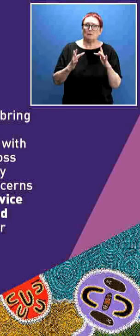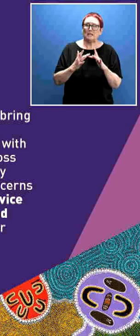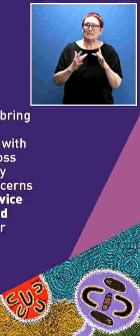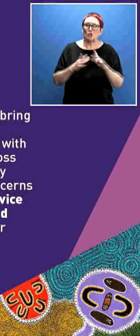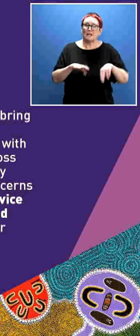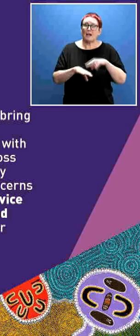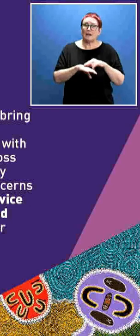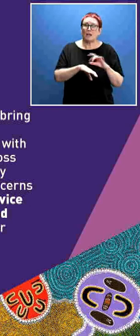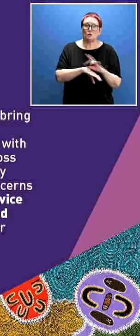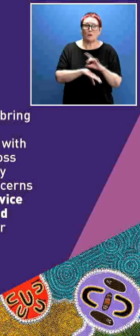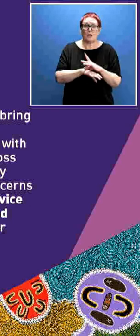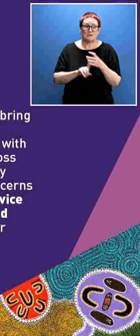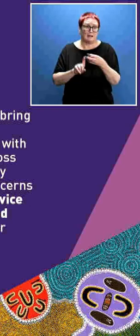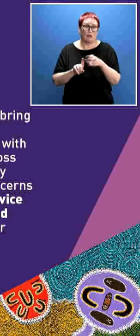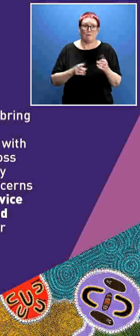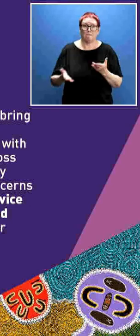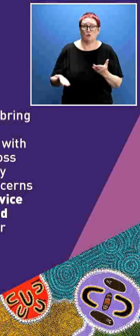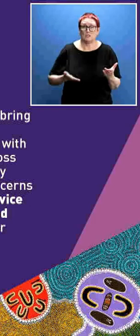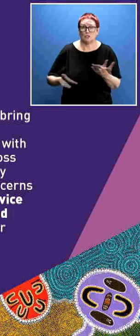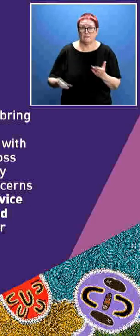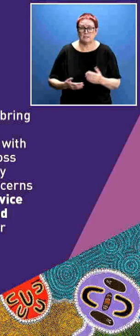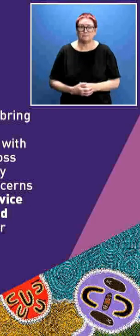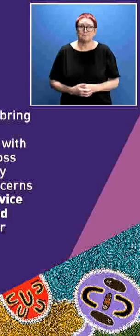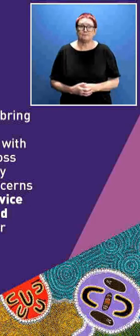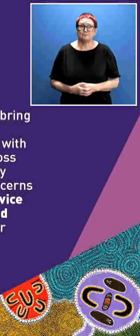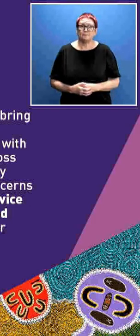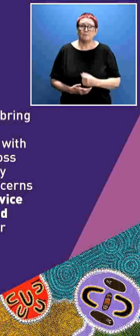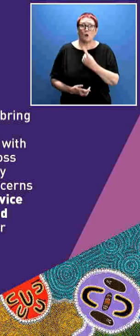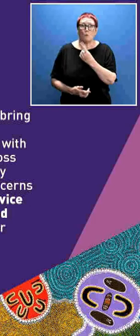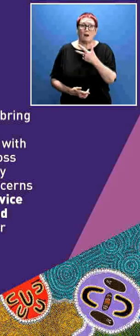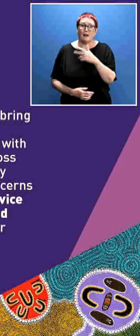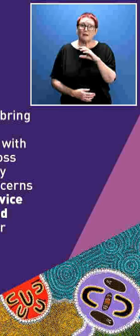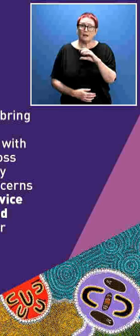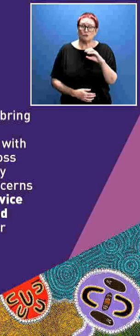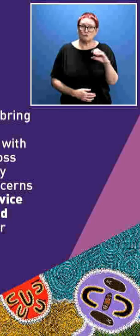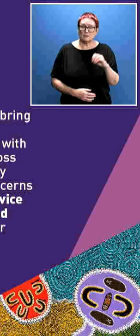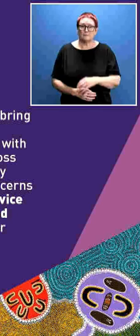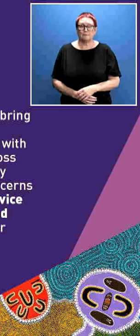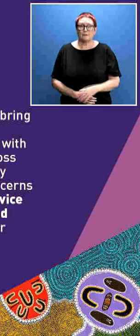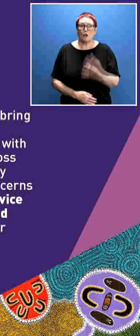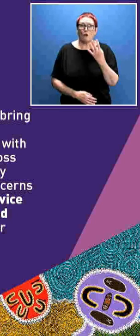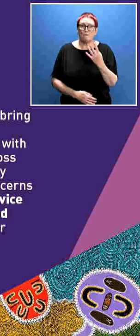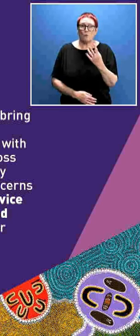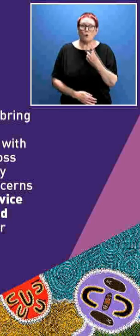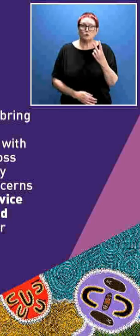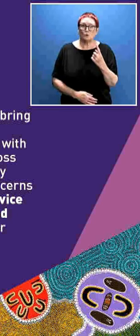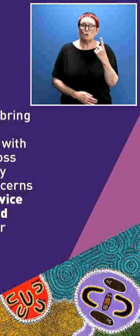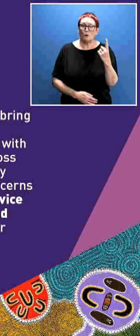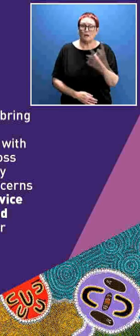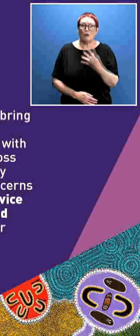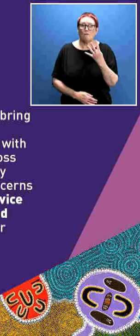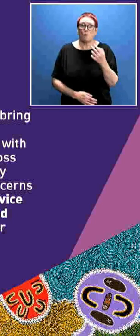the National Counselling and Referral Service on 1800 421 468.